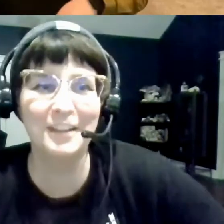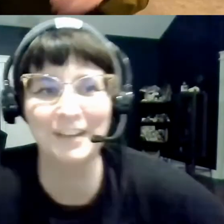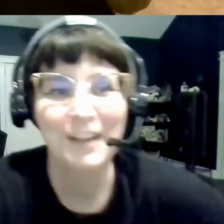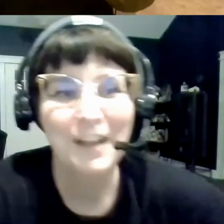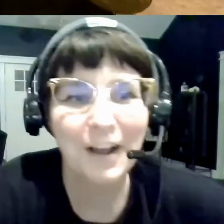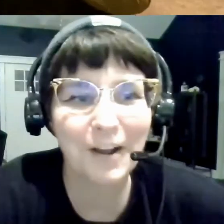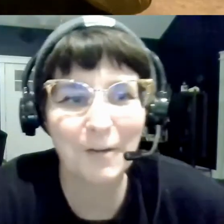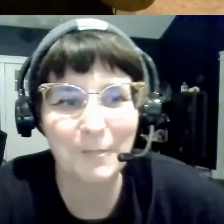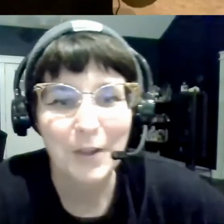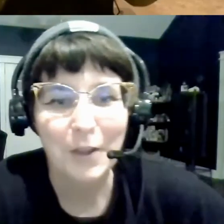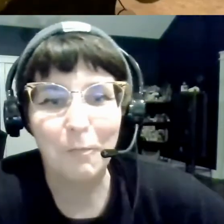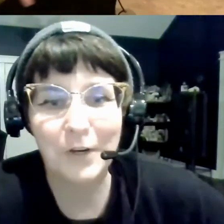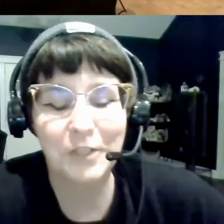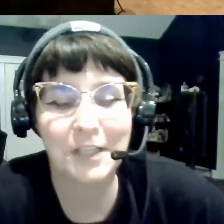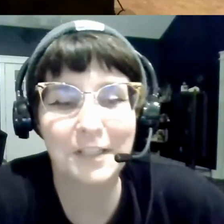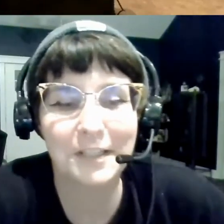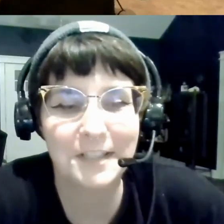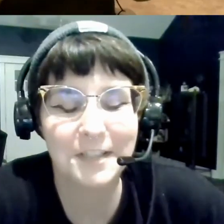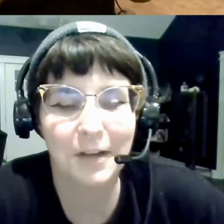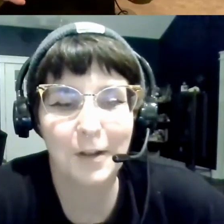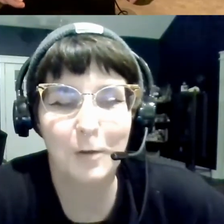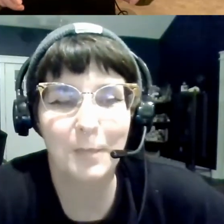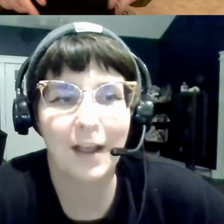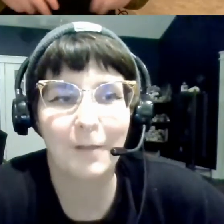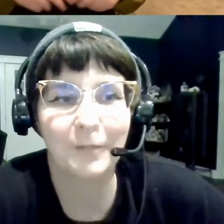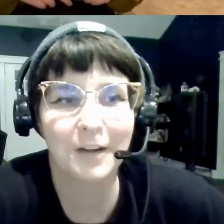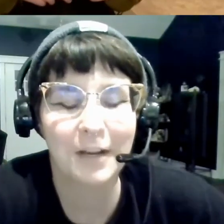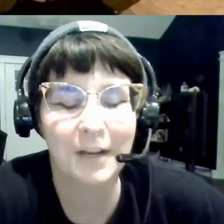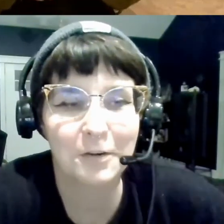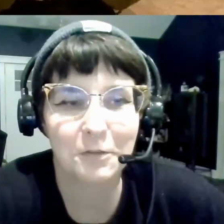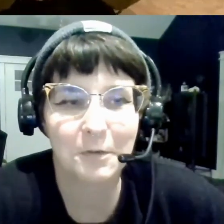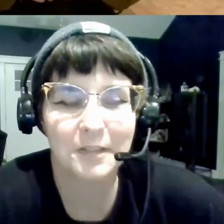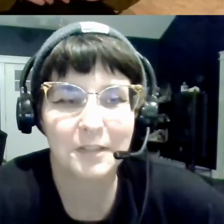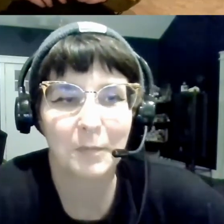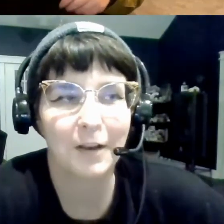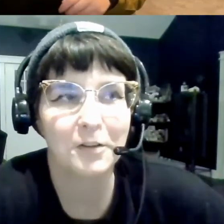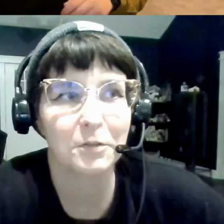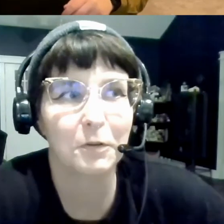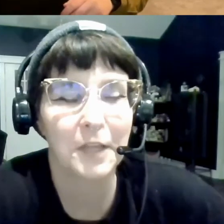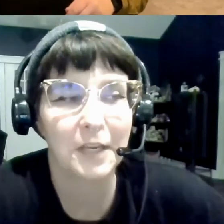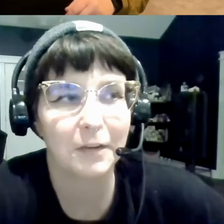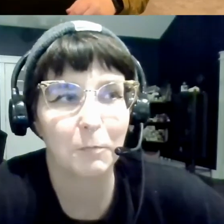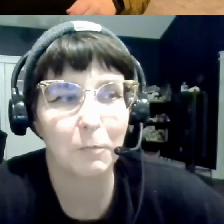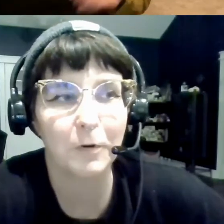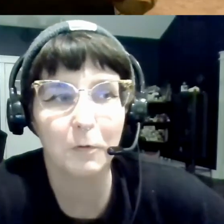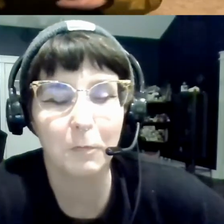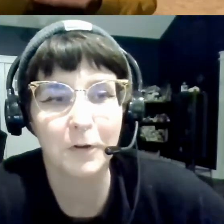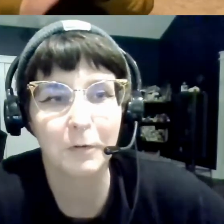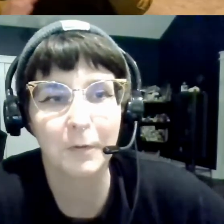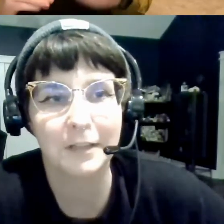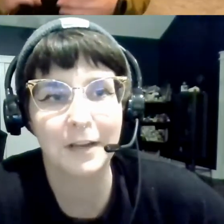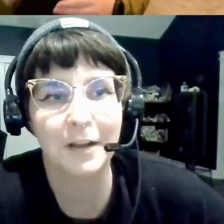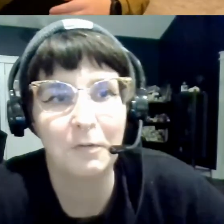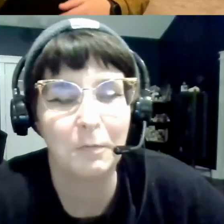which is, Afton and I are doing some actual rural work right now